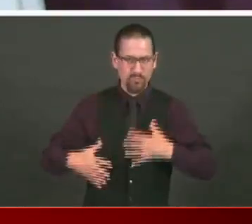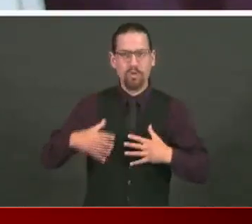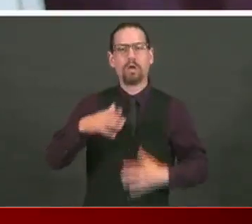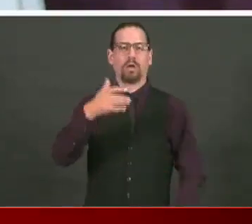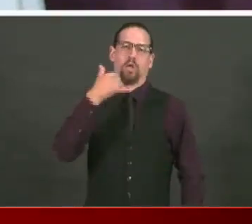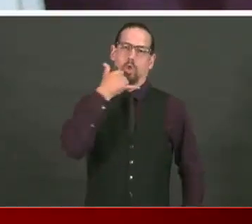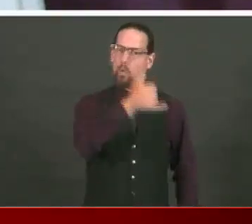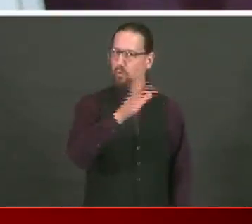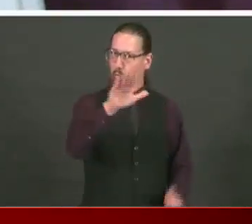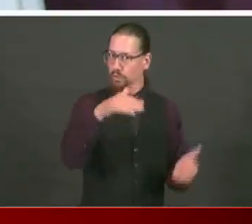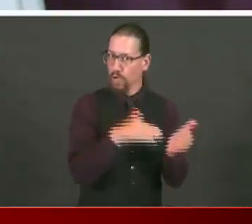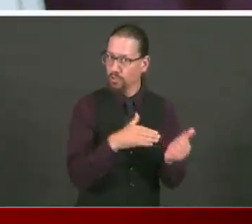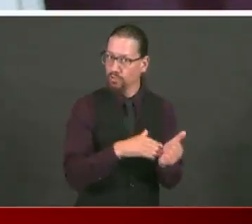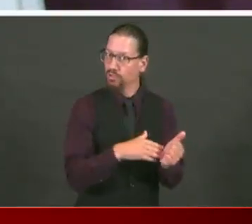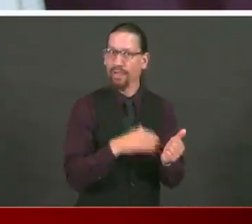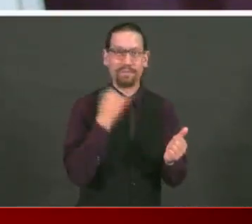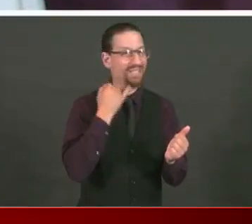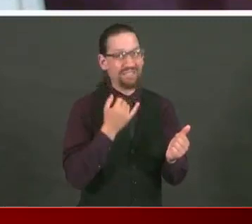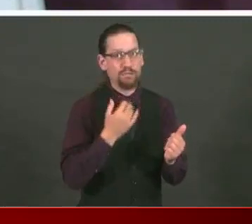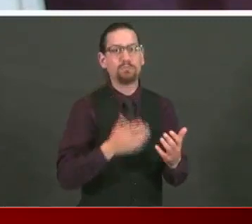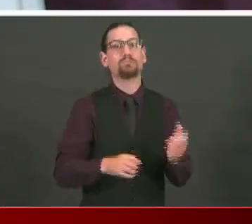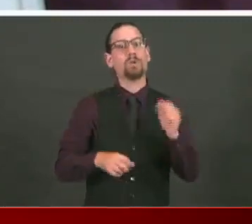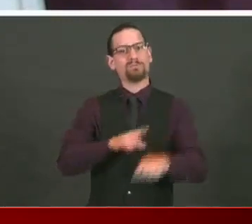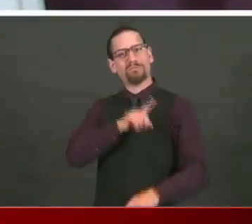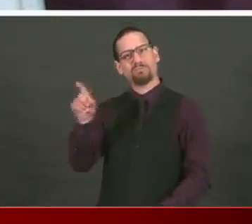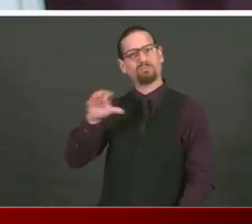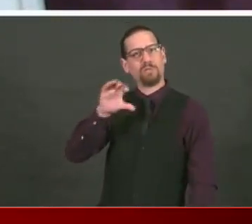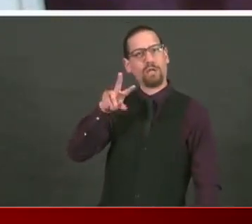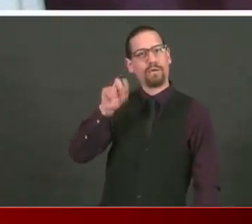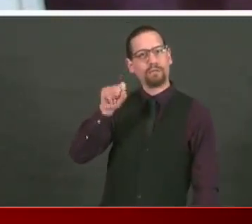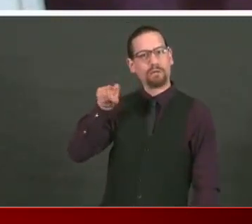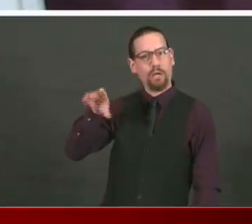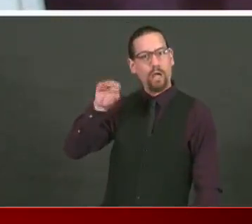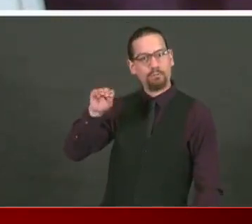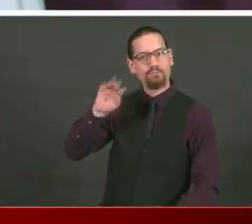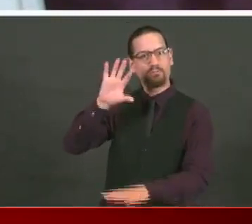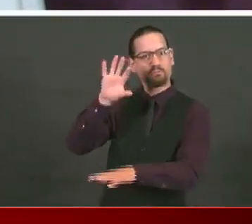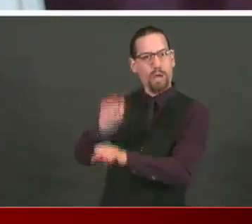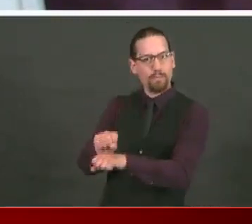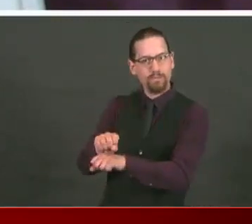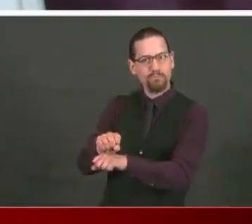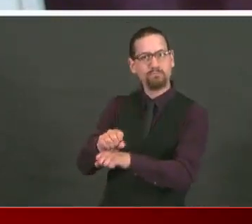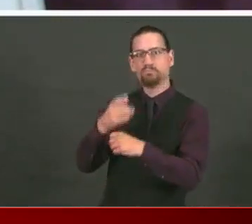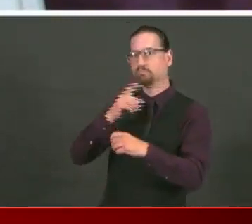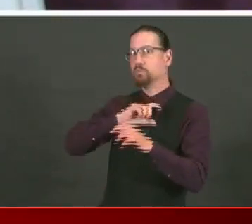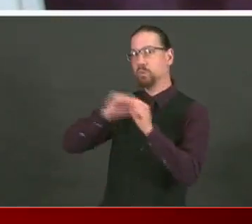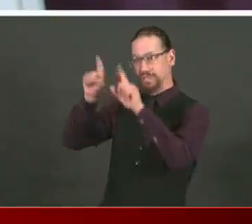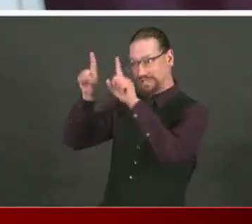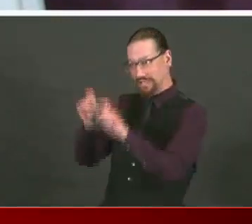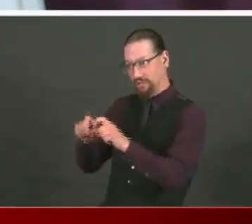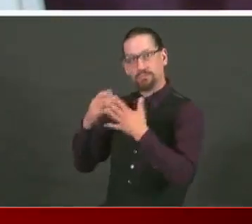ANY KIND OF SYMPTOMS, CALL YOUR DOCTOR, GO TO A SITE AND GET SWAMPED. YOU HAVE TO STAY HOME UNTIL YOU GET YOUR RESULTS.